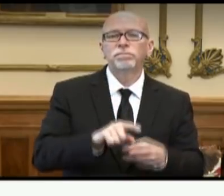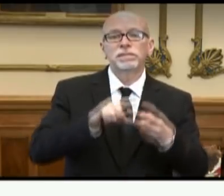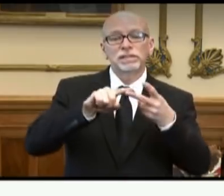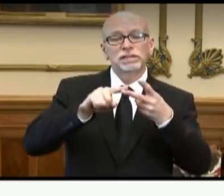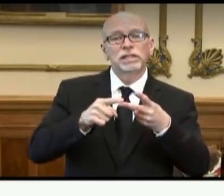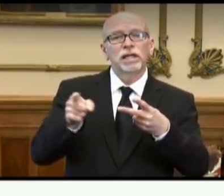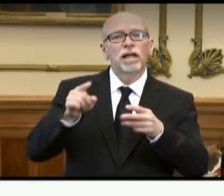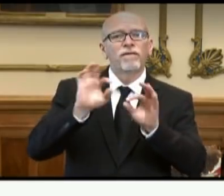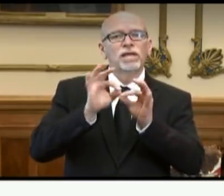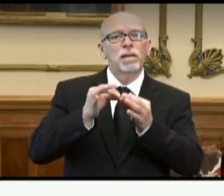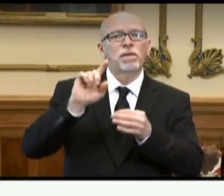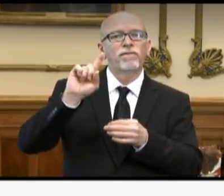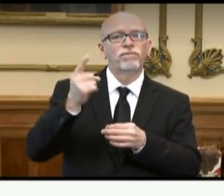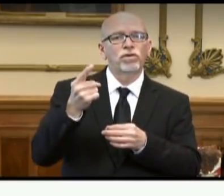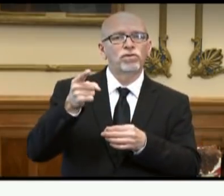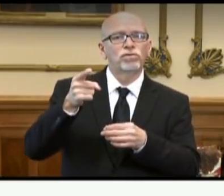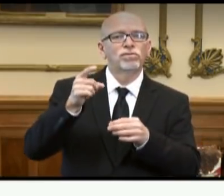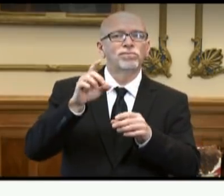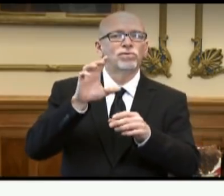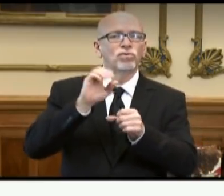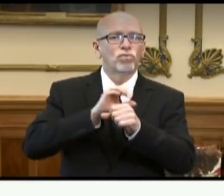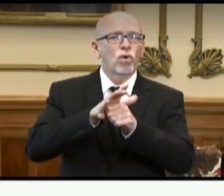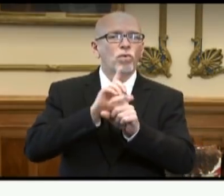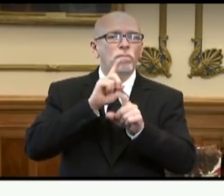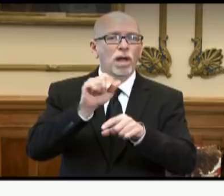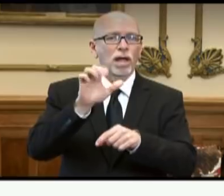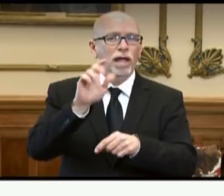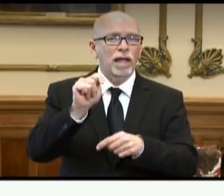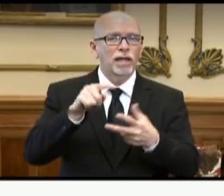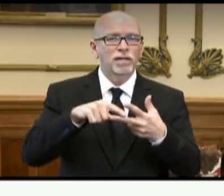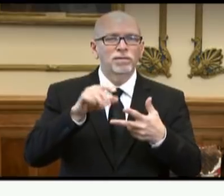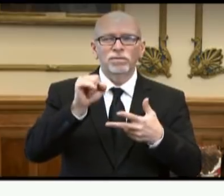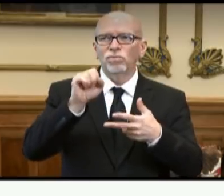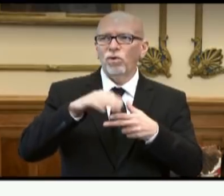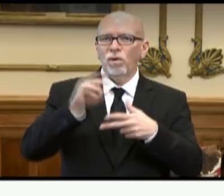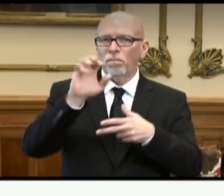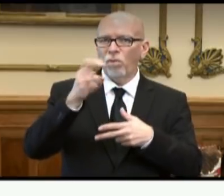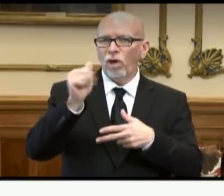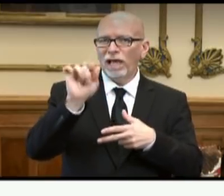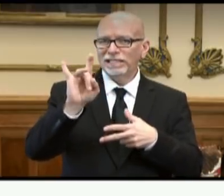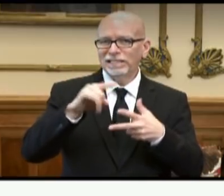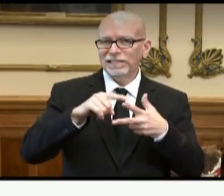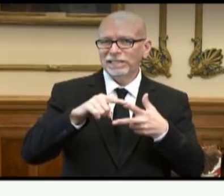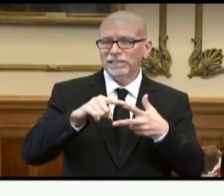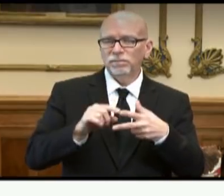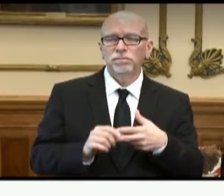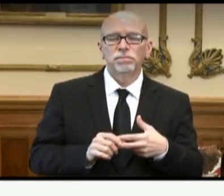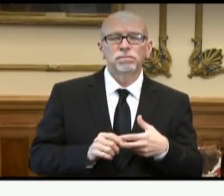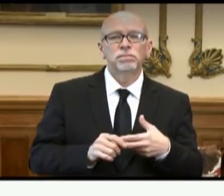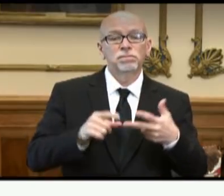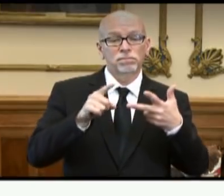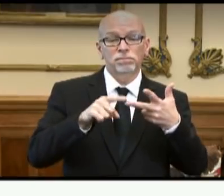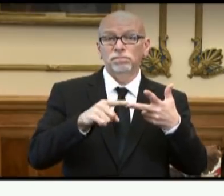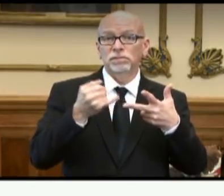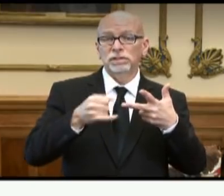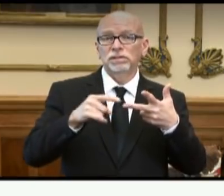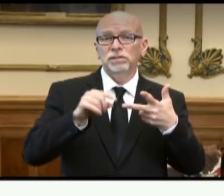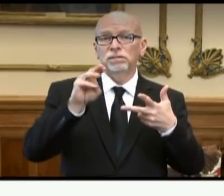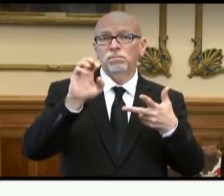THE CORONAVIRUS PREPAREDNESS AND SUPPLEMENTAL RESPONSES SUPPLEMENTAL ACT.